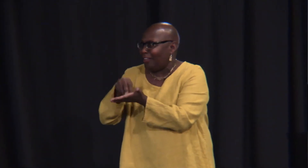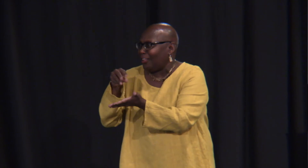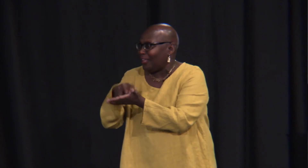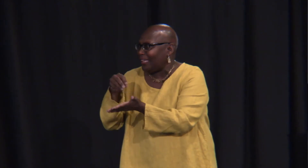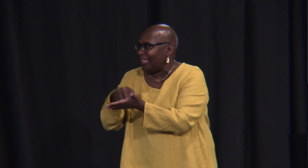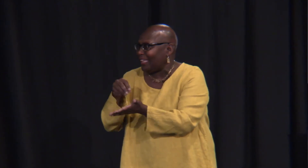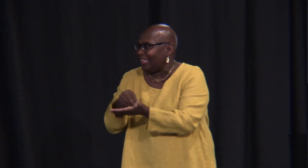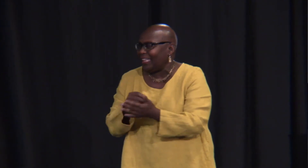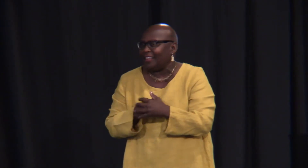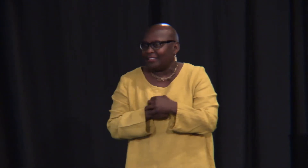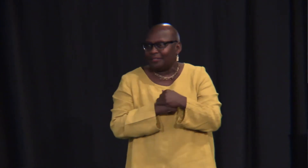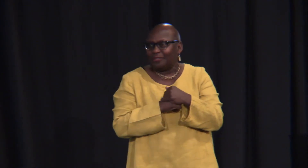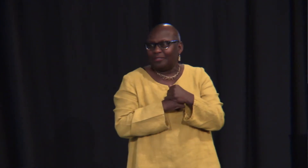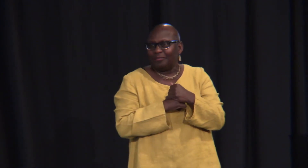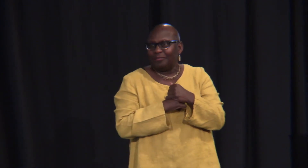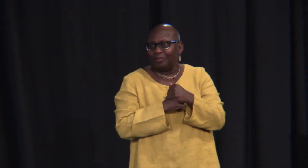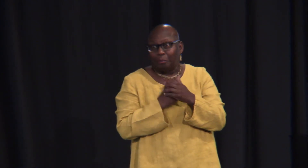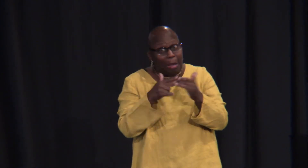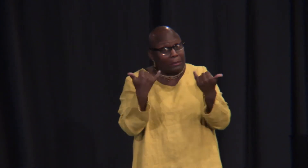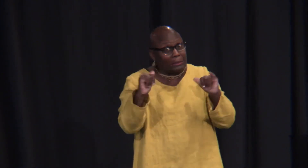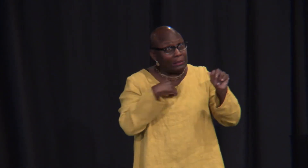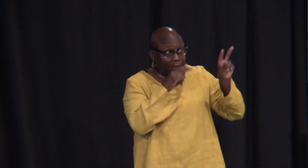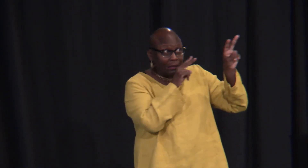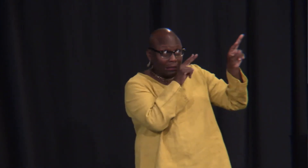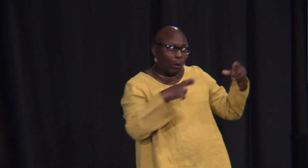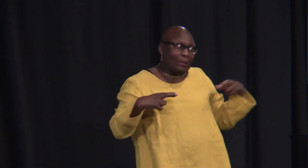We all know professional development is ongoing.